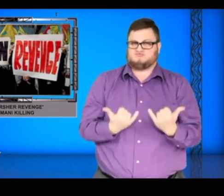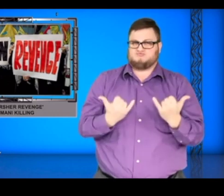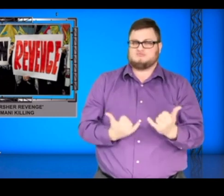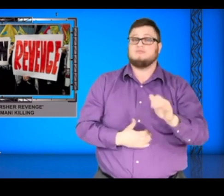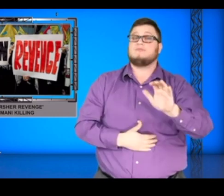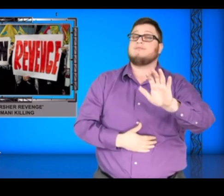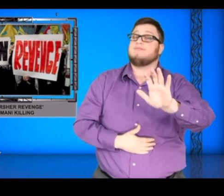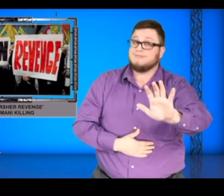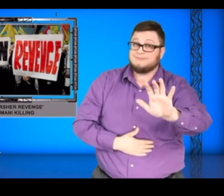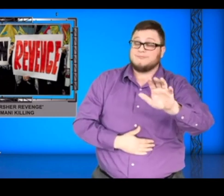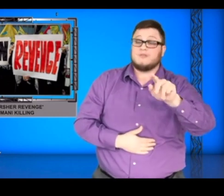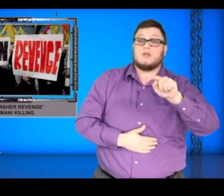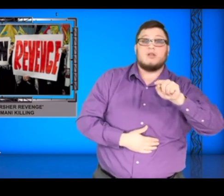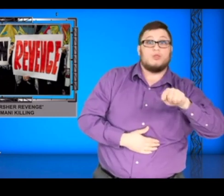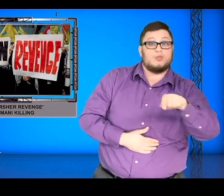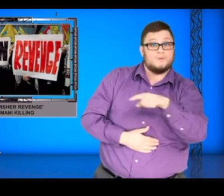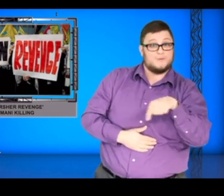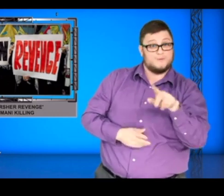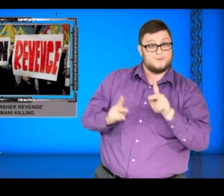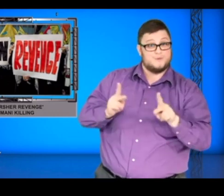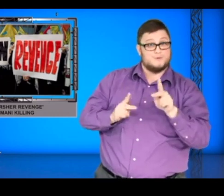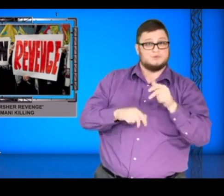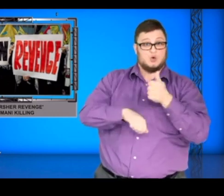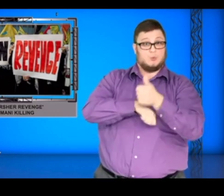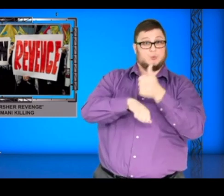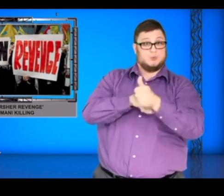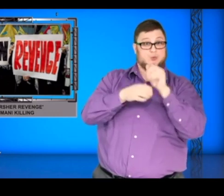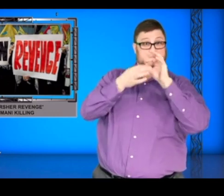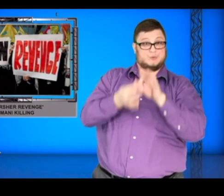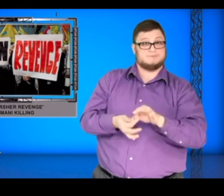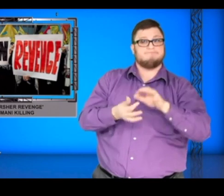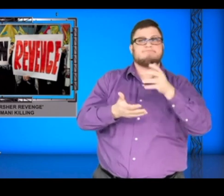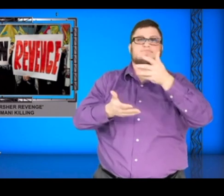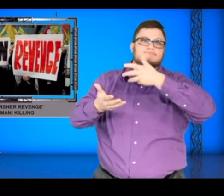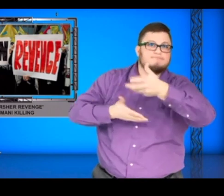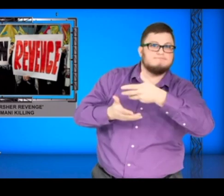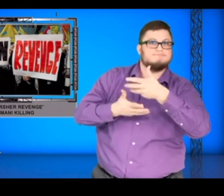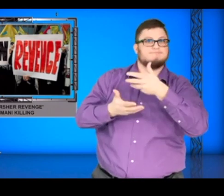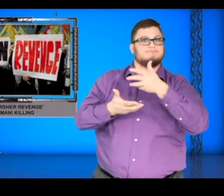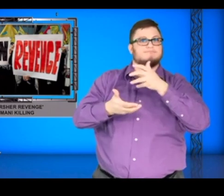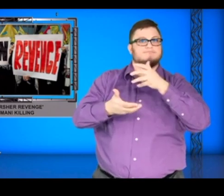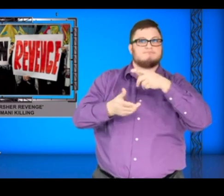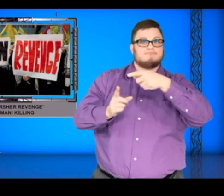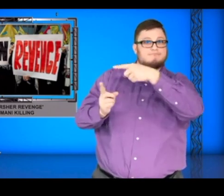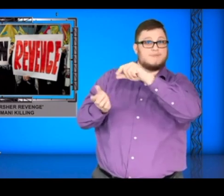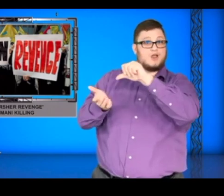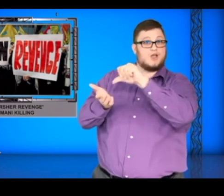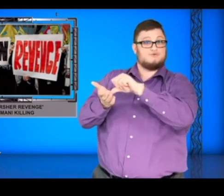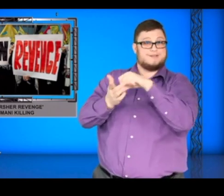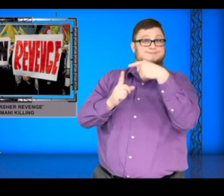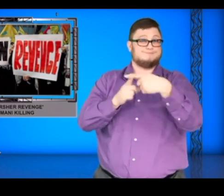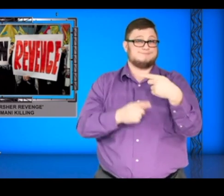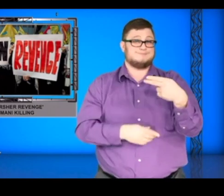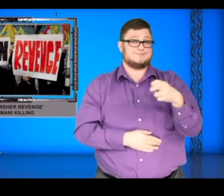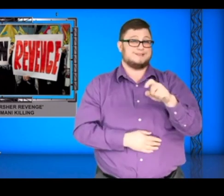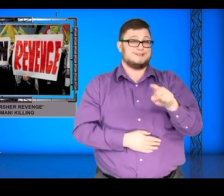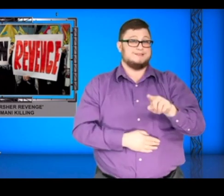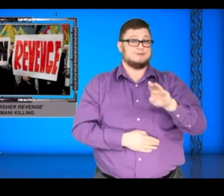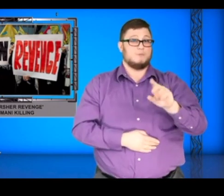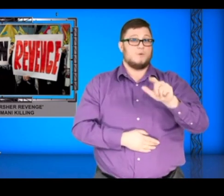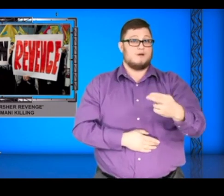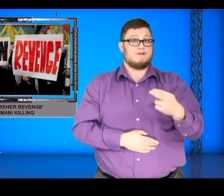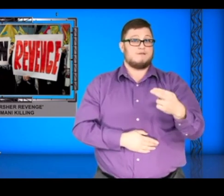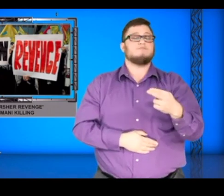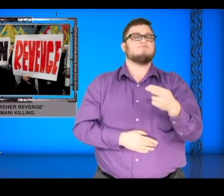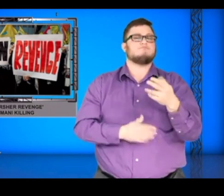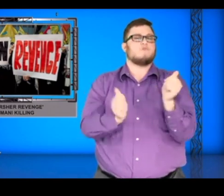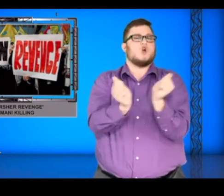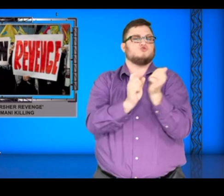at the moment but that operatives accused of working for Iran and Hezbollah have been